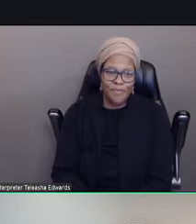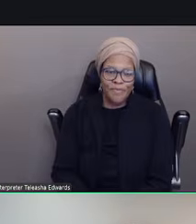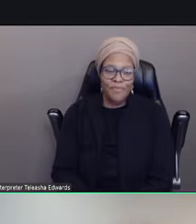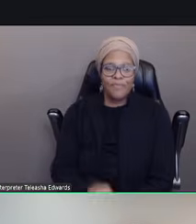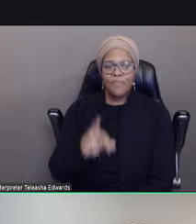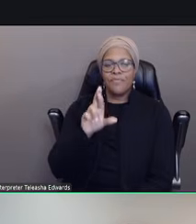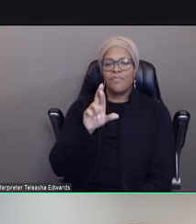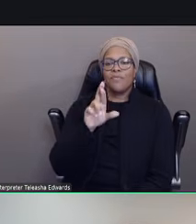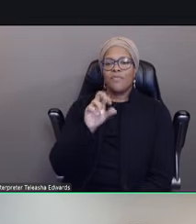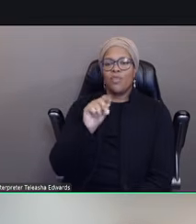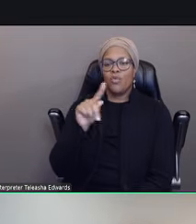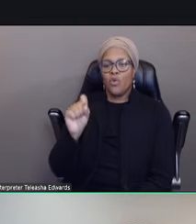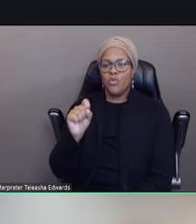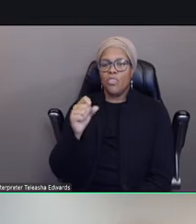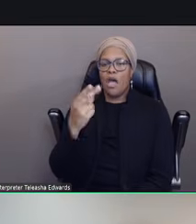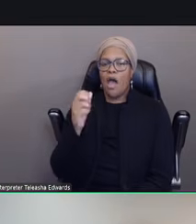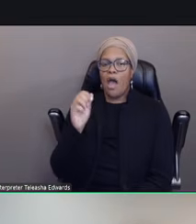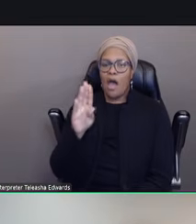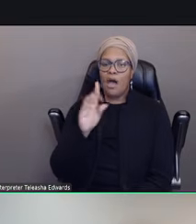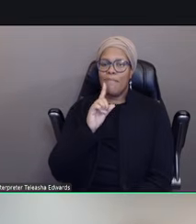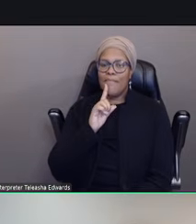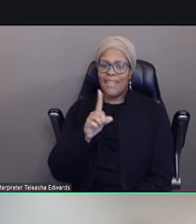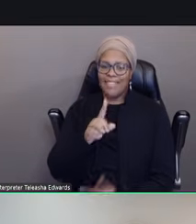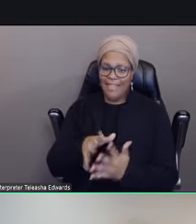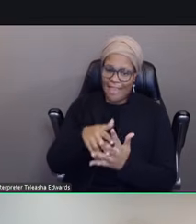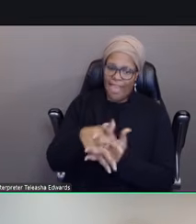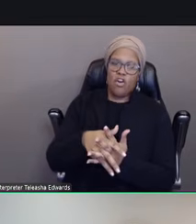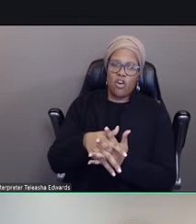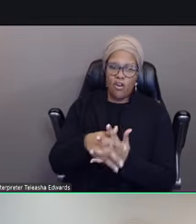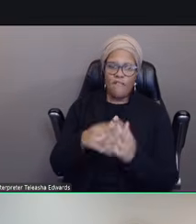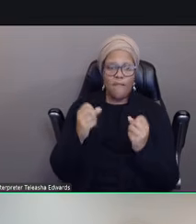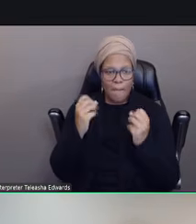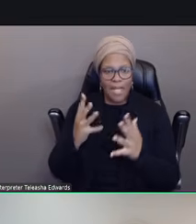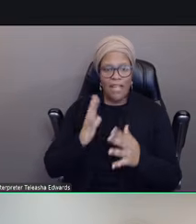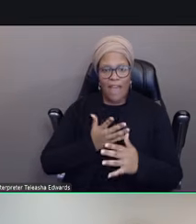many of these efforts, ensuring that the change that we put in place will be able